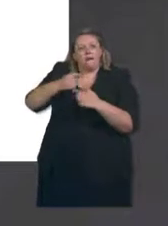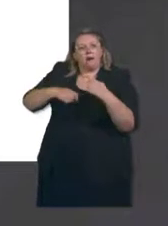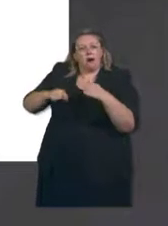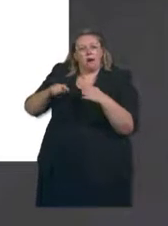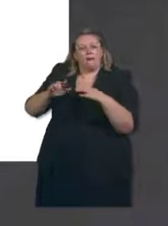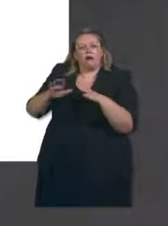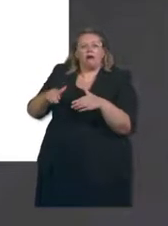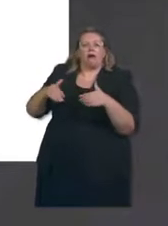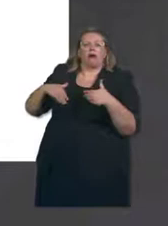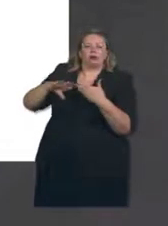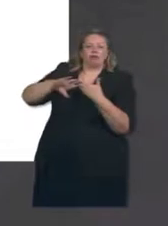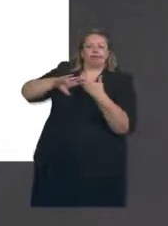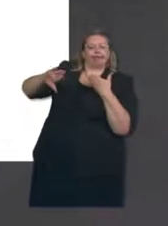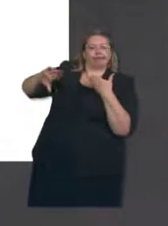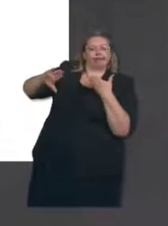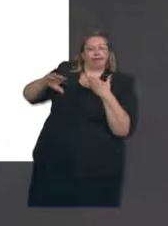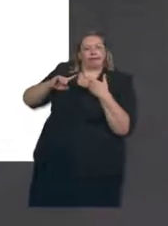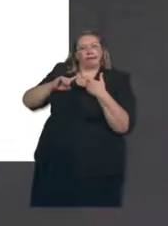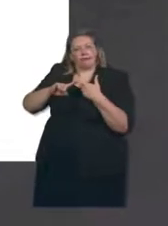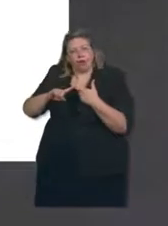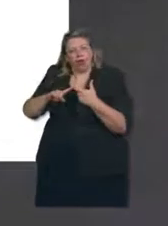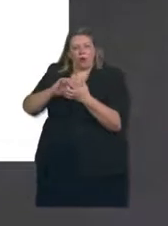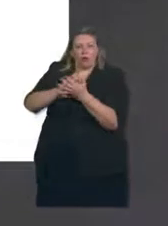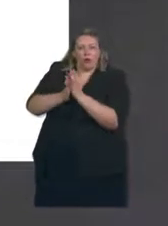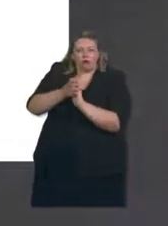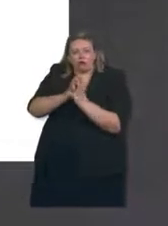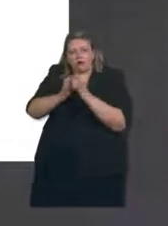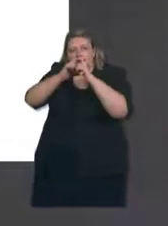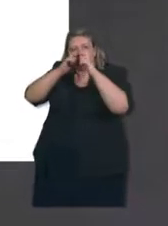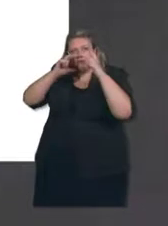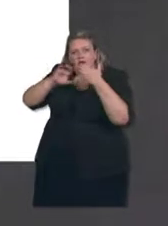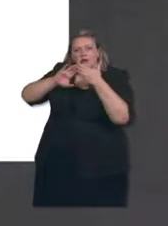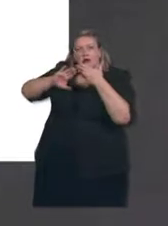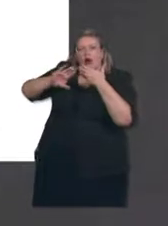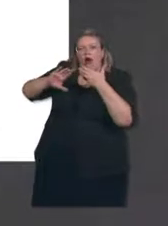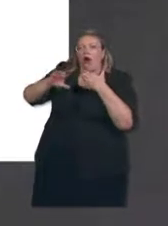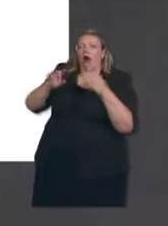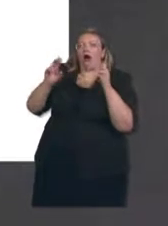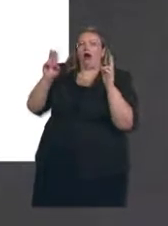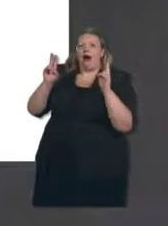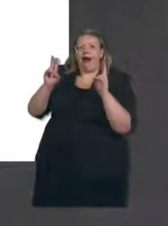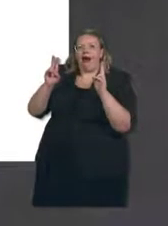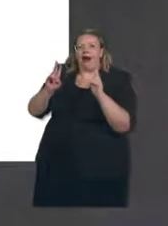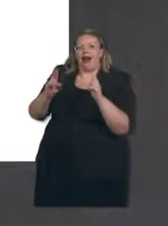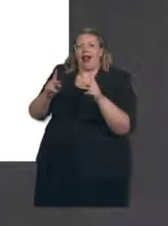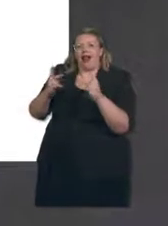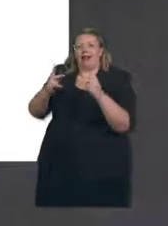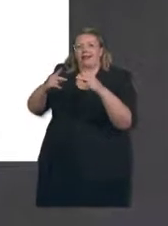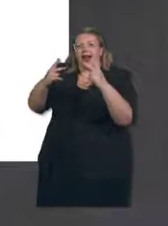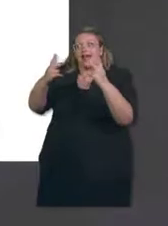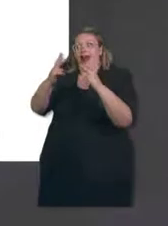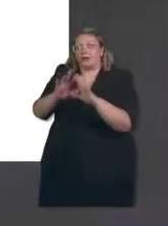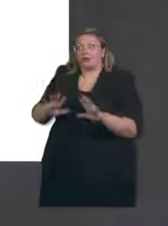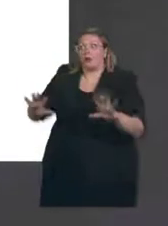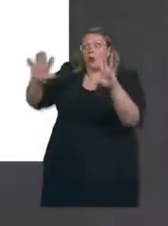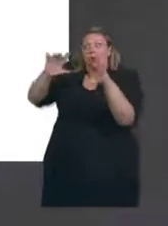They get lighter again across the whole country and things are improving all the way through